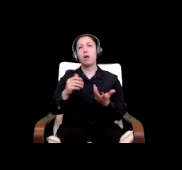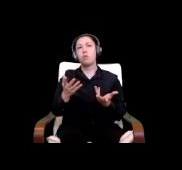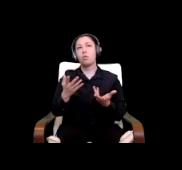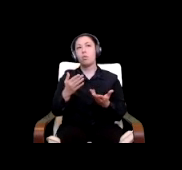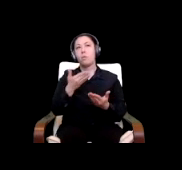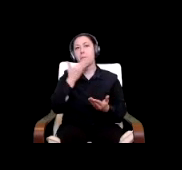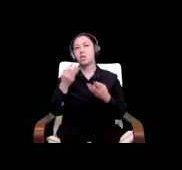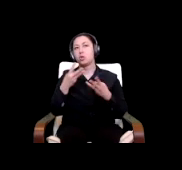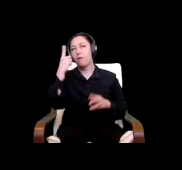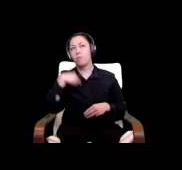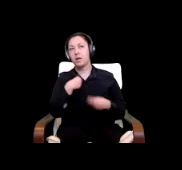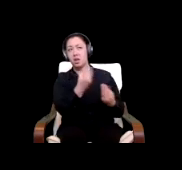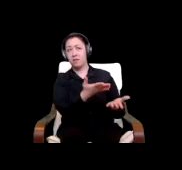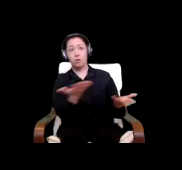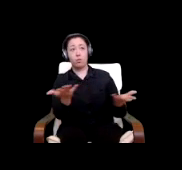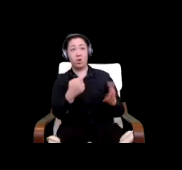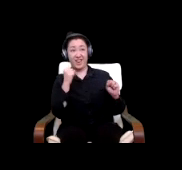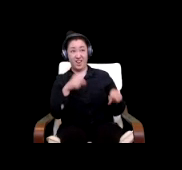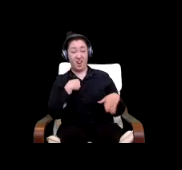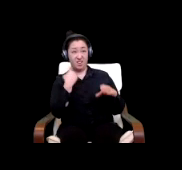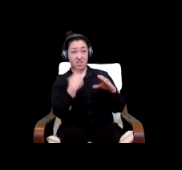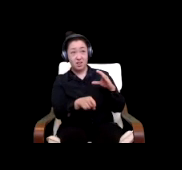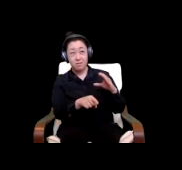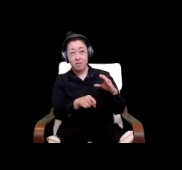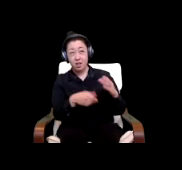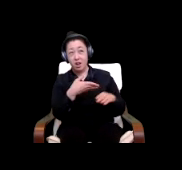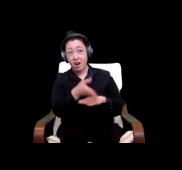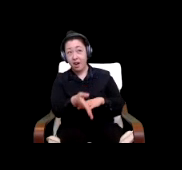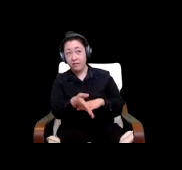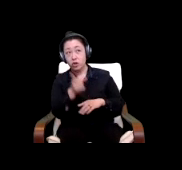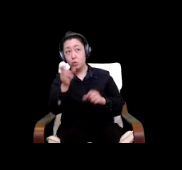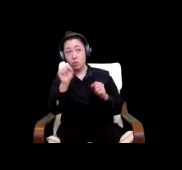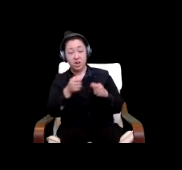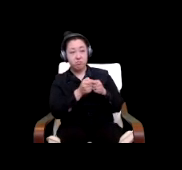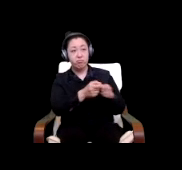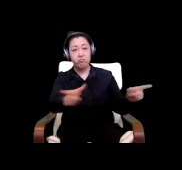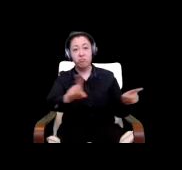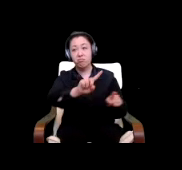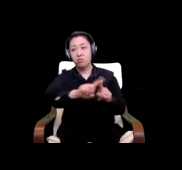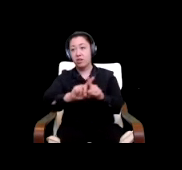that? An email afterwards sent out to the participants or -- ?